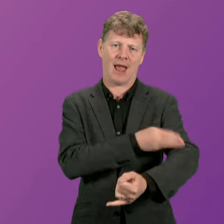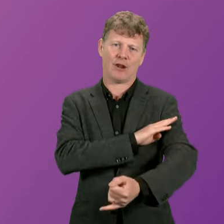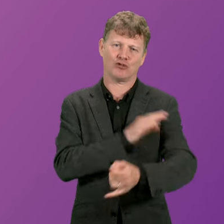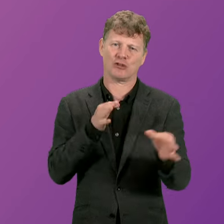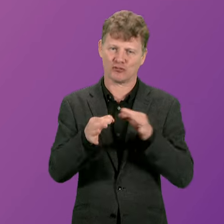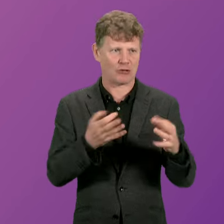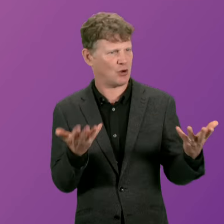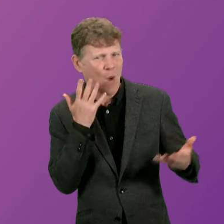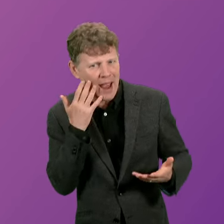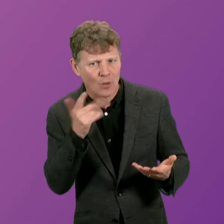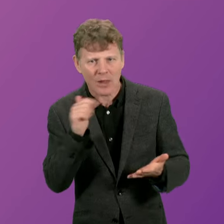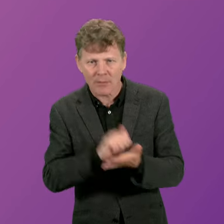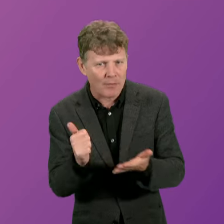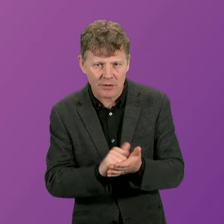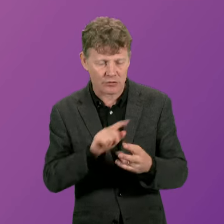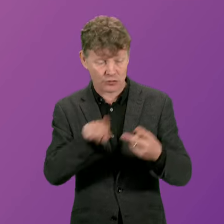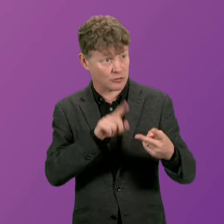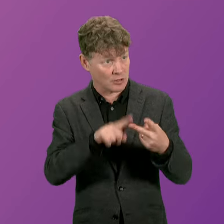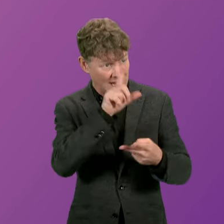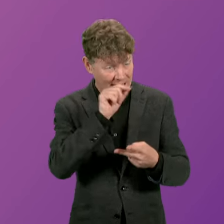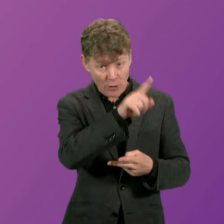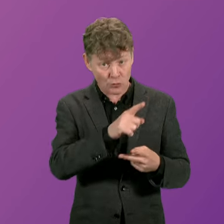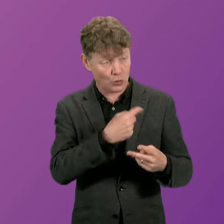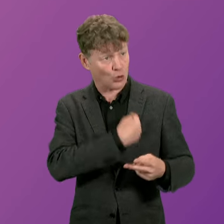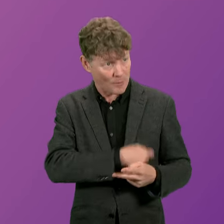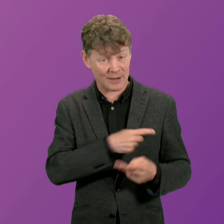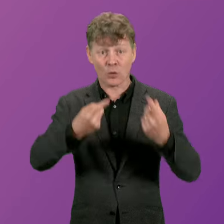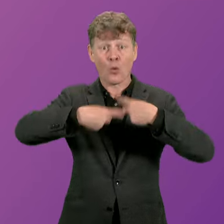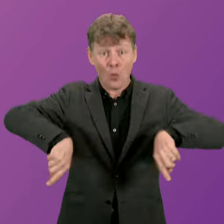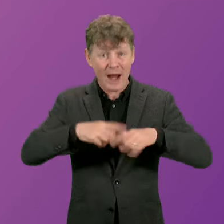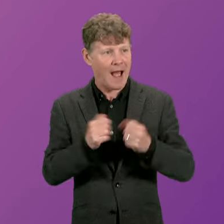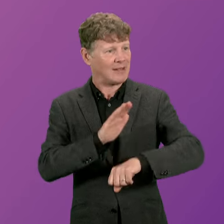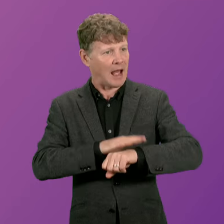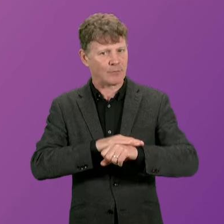commit to ensuring that the Parliament will have time to scrutinise it before summer recess? Will